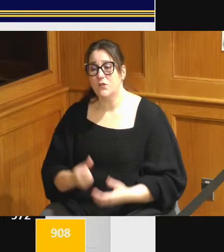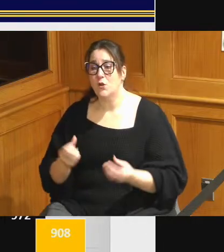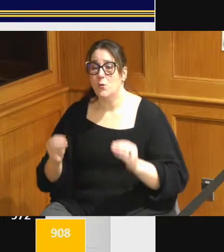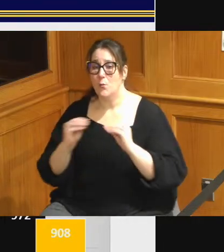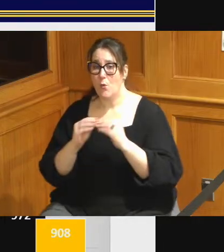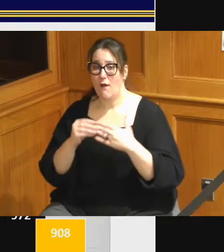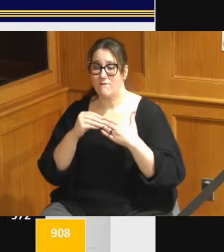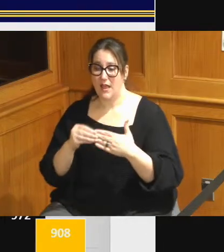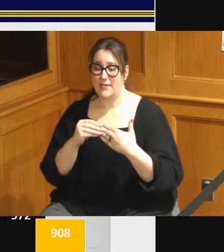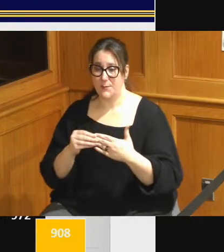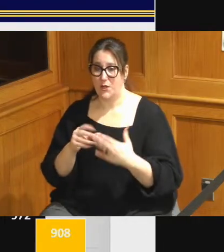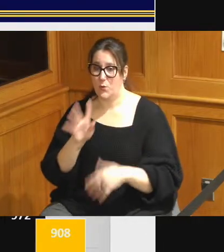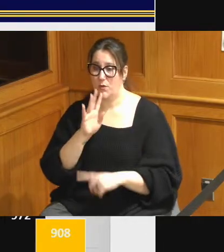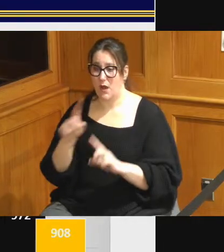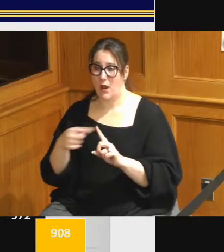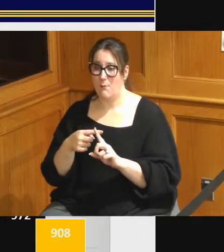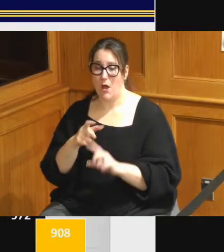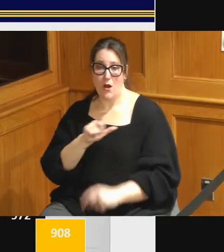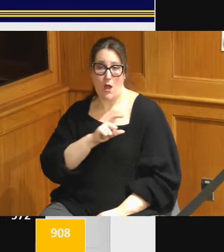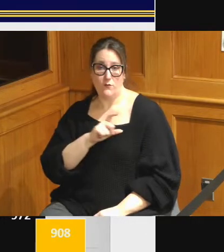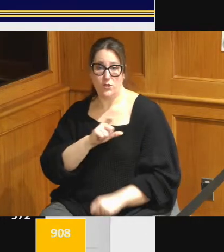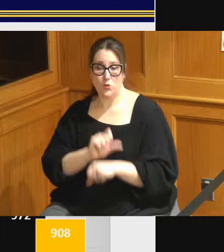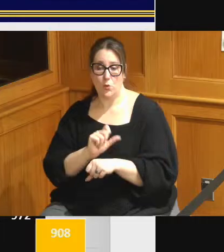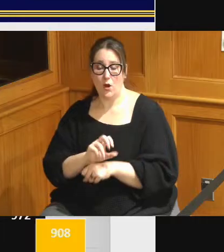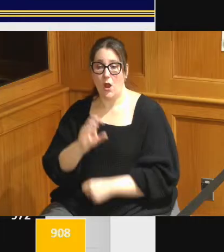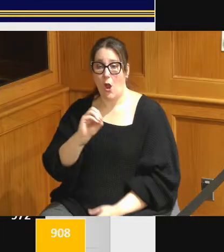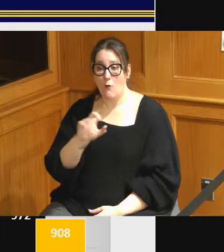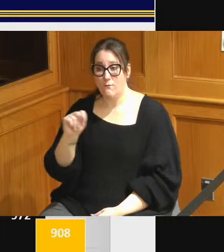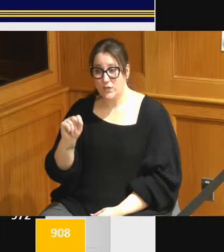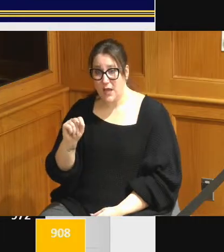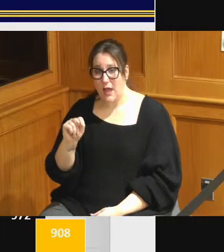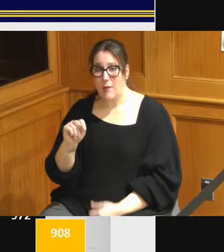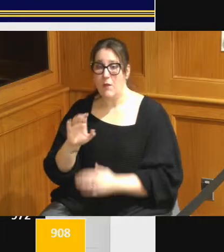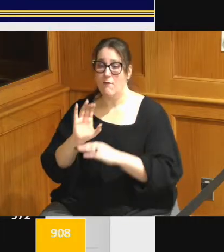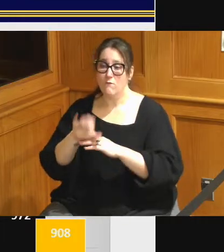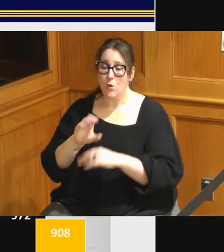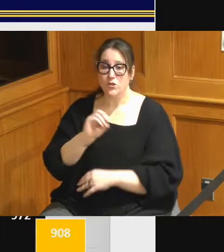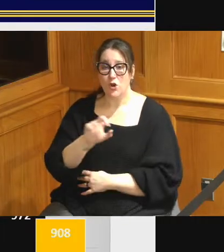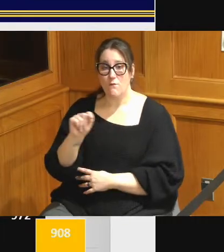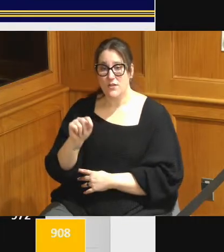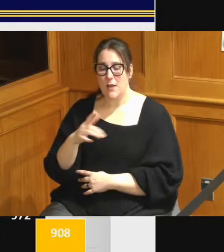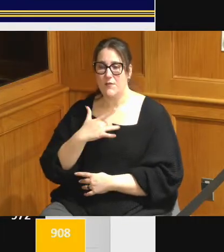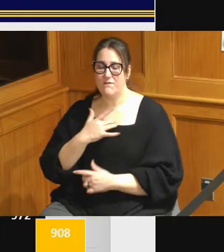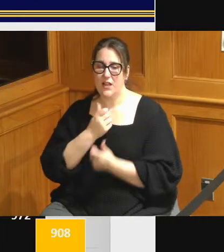talking about officers working overtime, forced overtime, which exhausts people and put them and